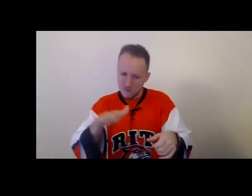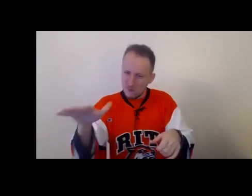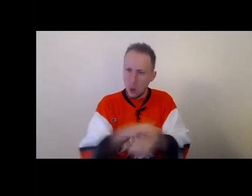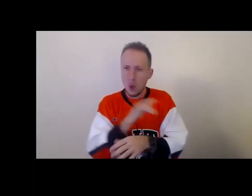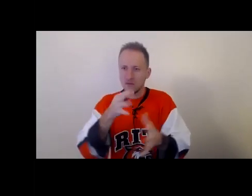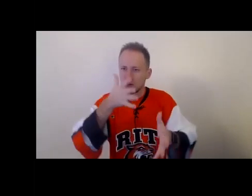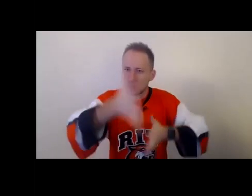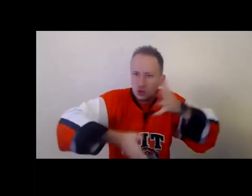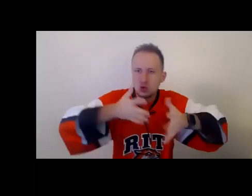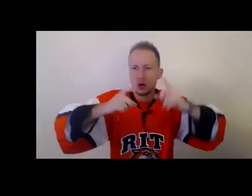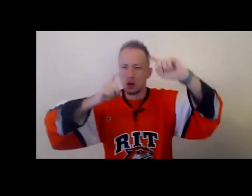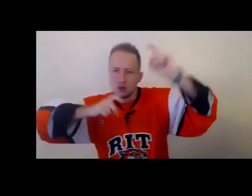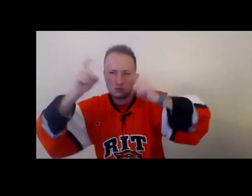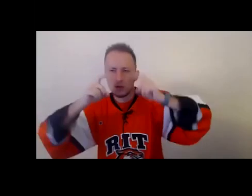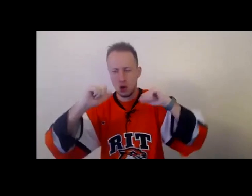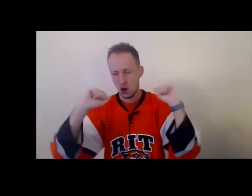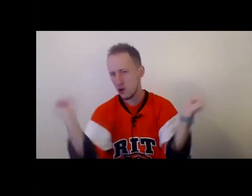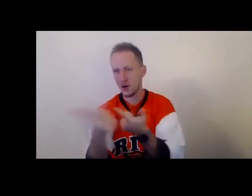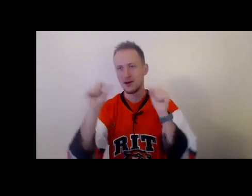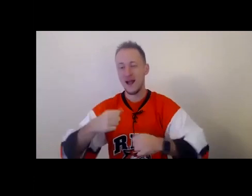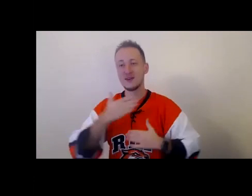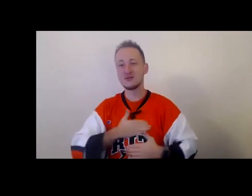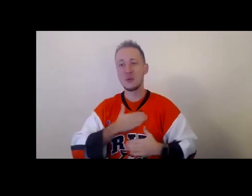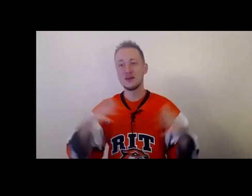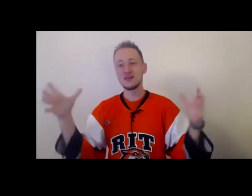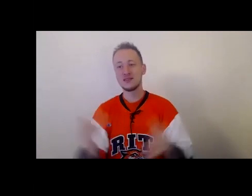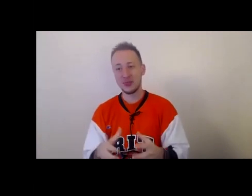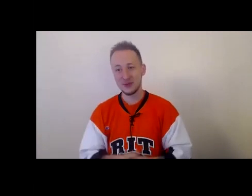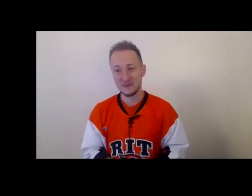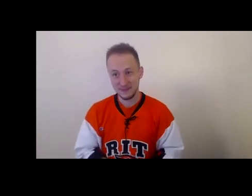This show will be full of gestures and facial expressions, so we all can enjoy it together.